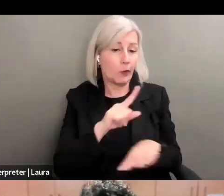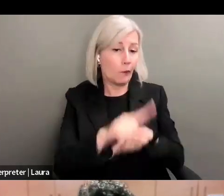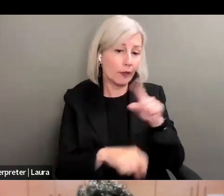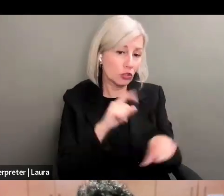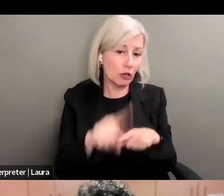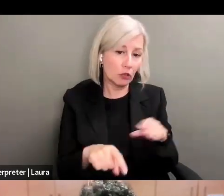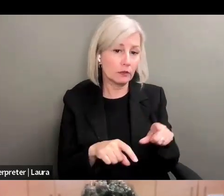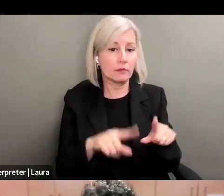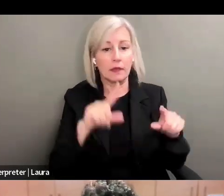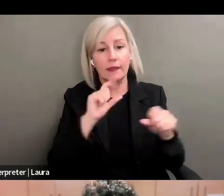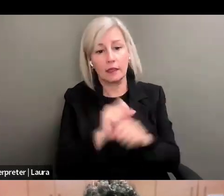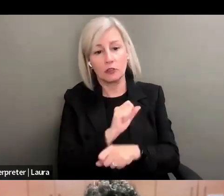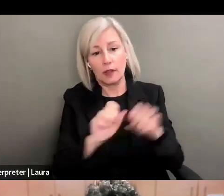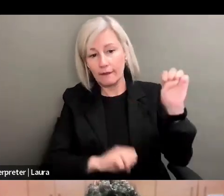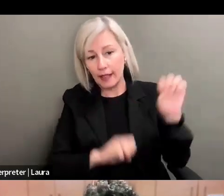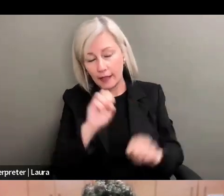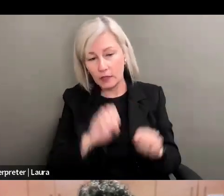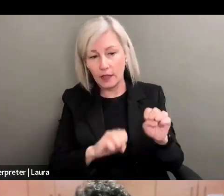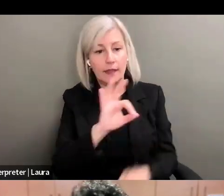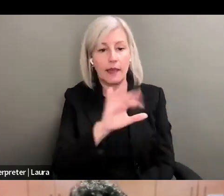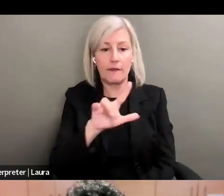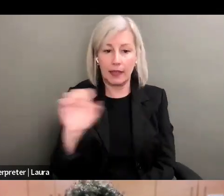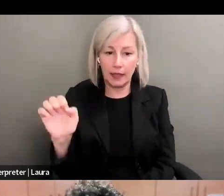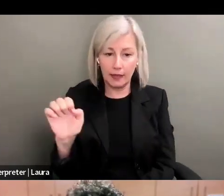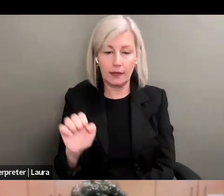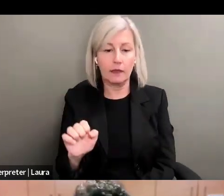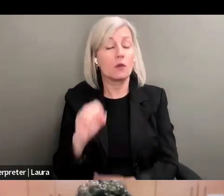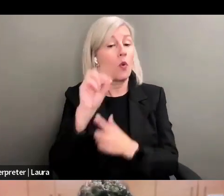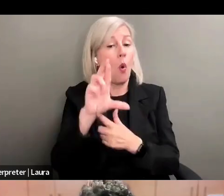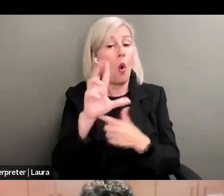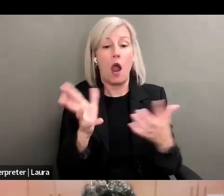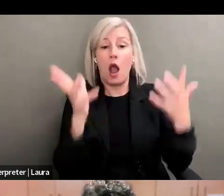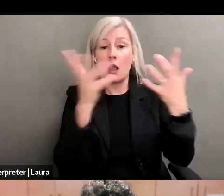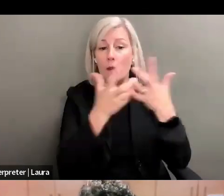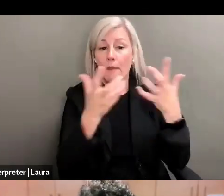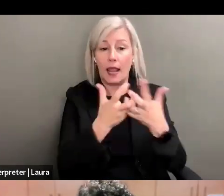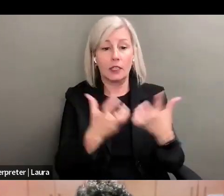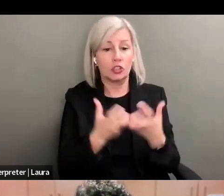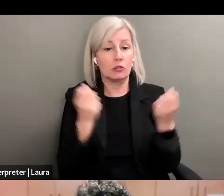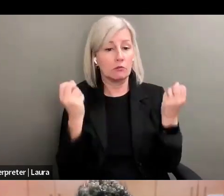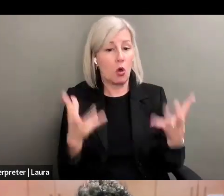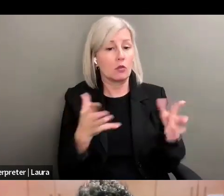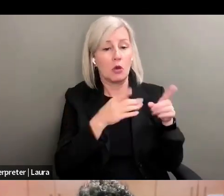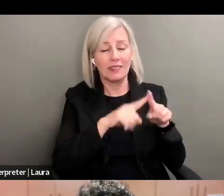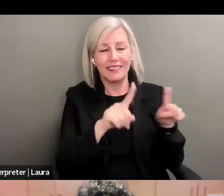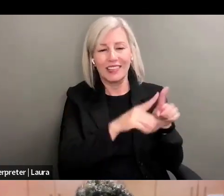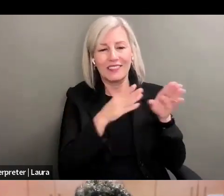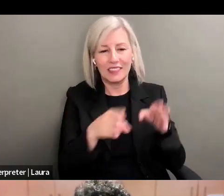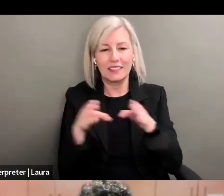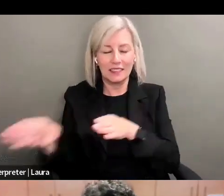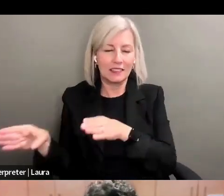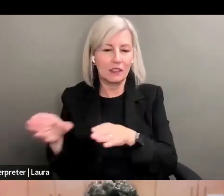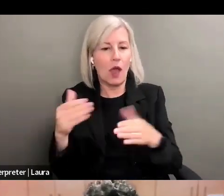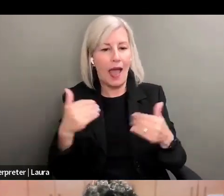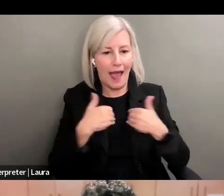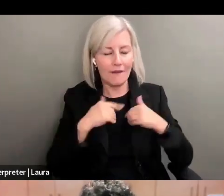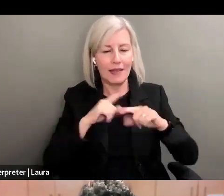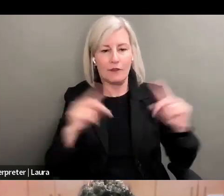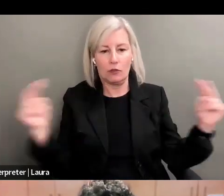It could be a functional evaluation like the FLE or you can use a combination of multiple methods to get different perspectives, or you can use